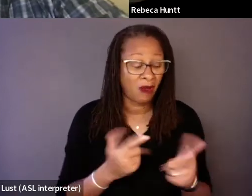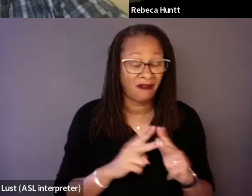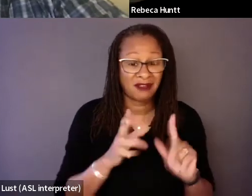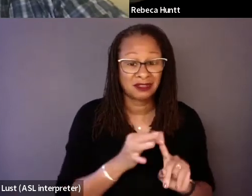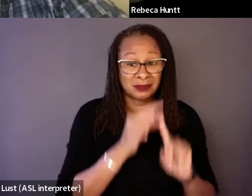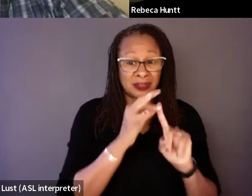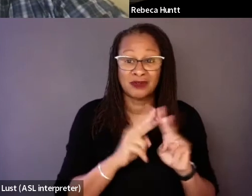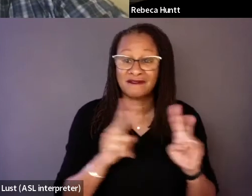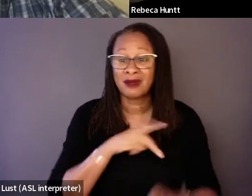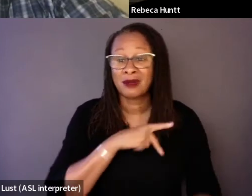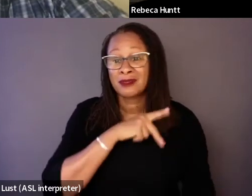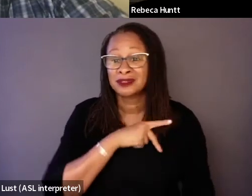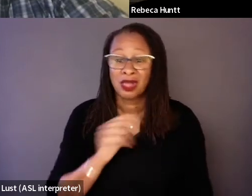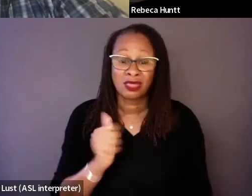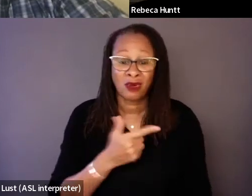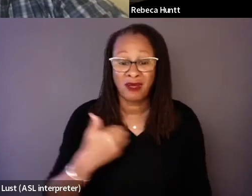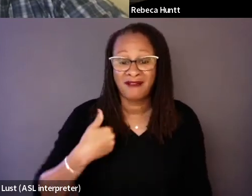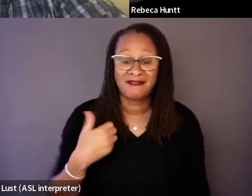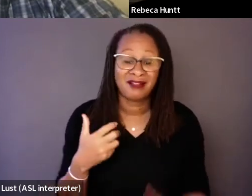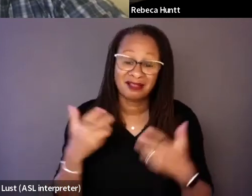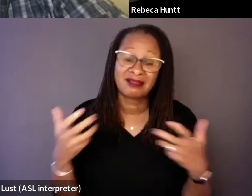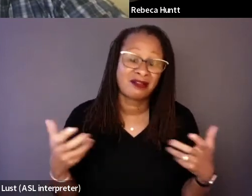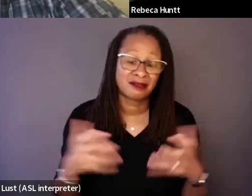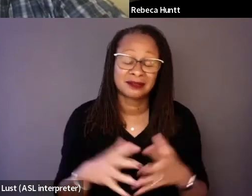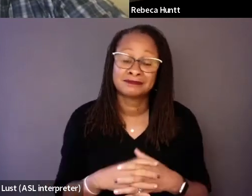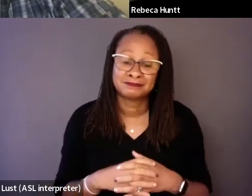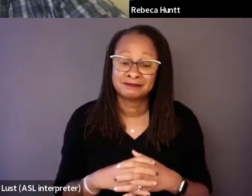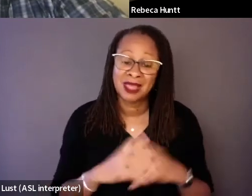And they all have -- there's a level of symbolism in each one.